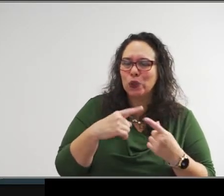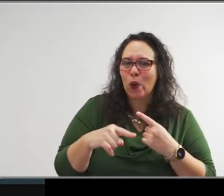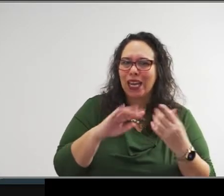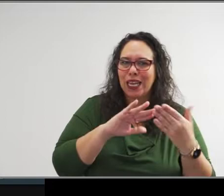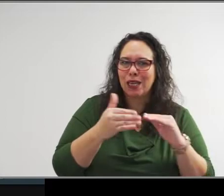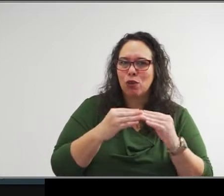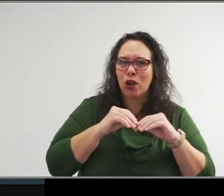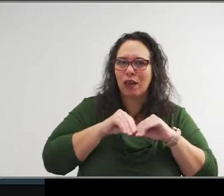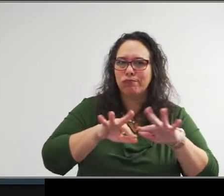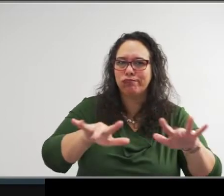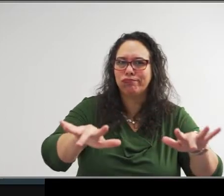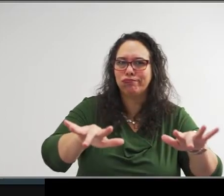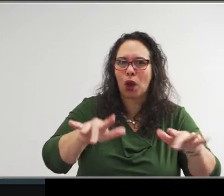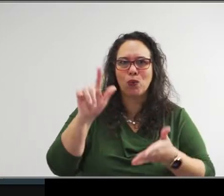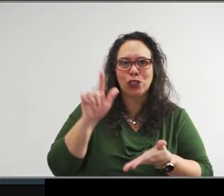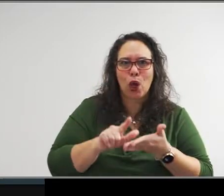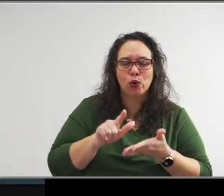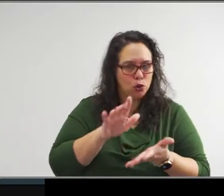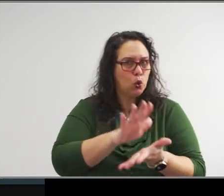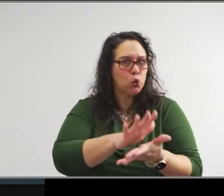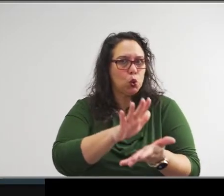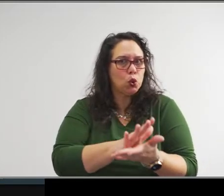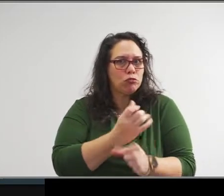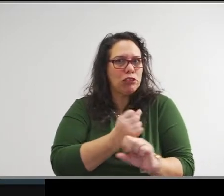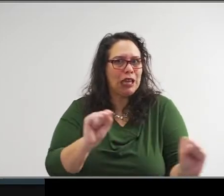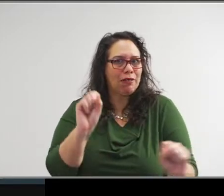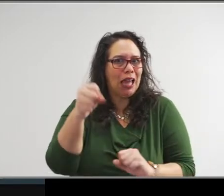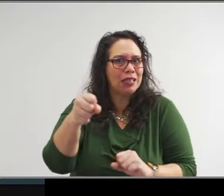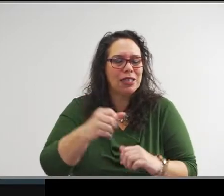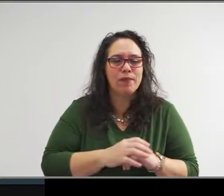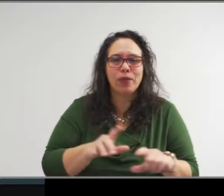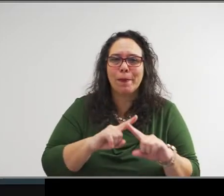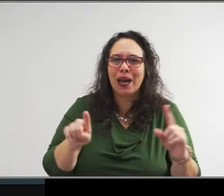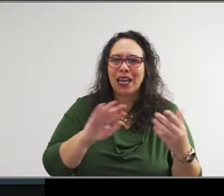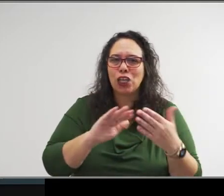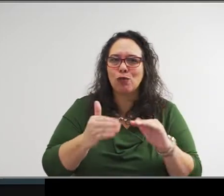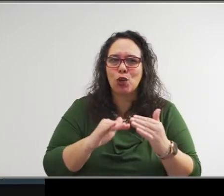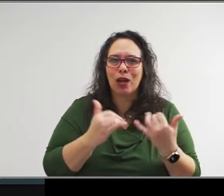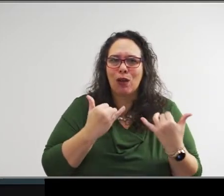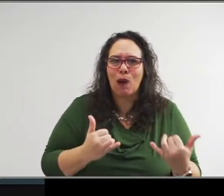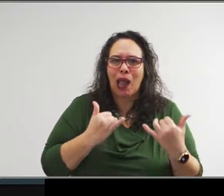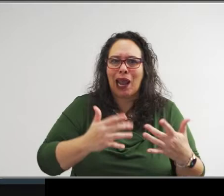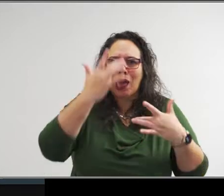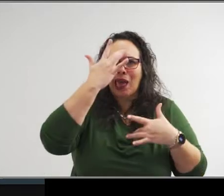Therefore schools were a safer place. Well, community transmission at the moment is out of control